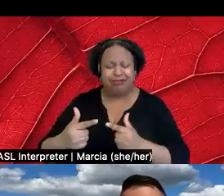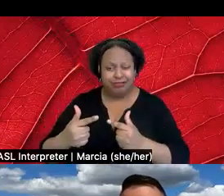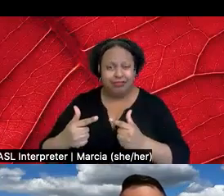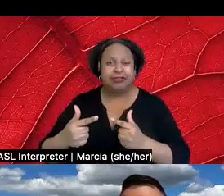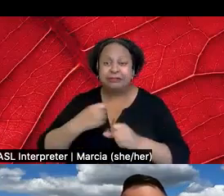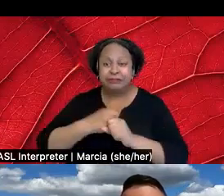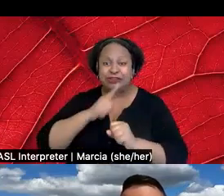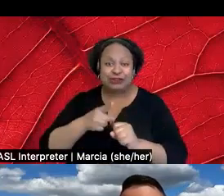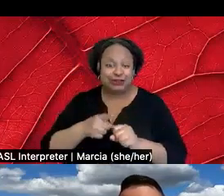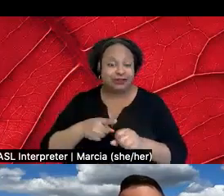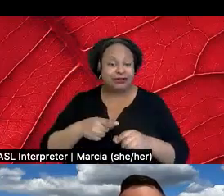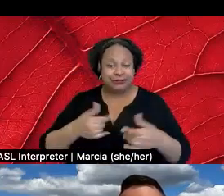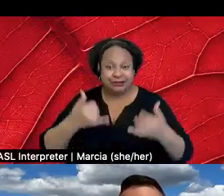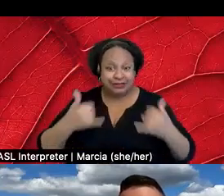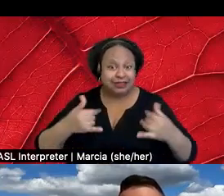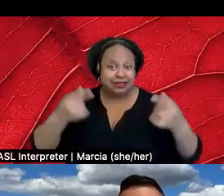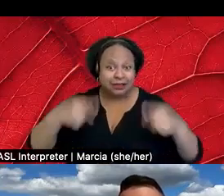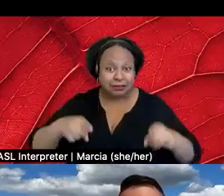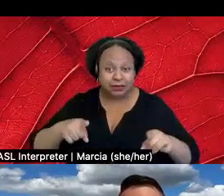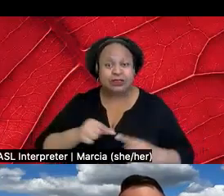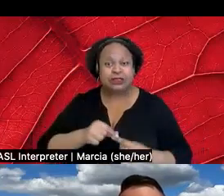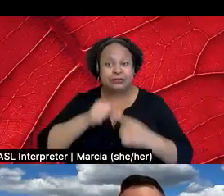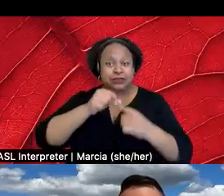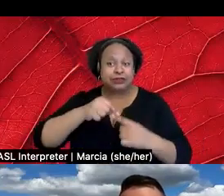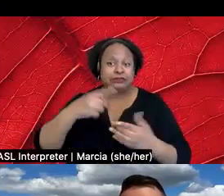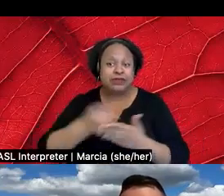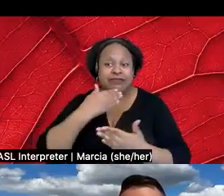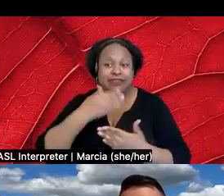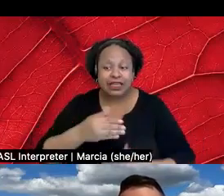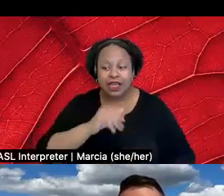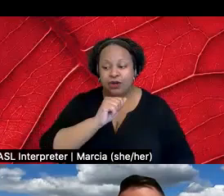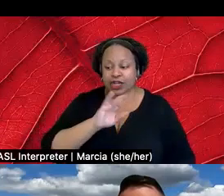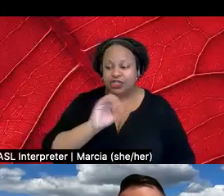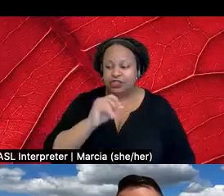happen wanting especially to , Morgani, Lake Porter, Irene Sullivan, Michelle,